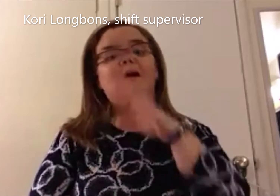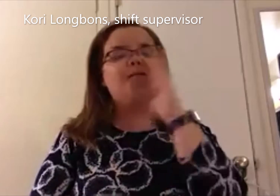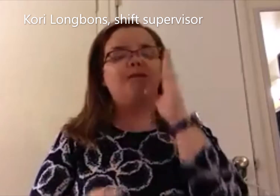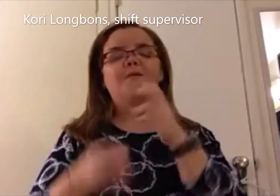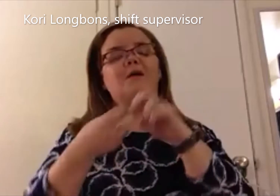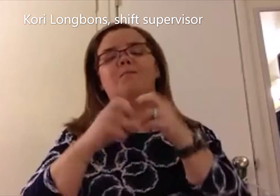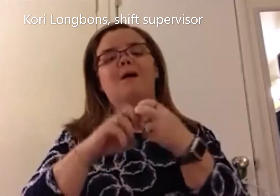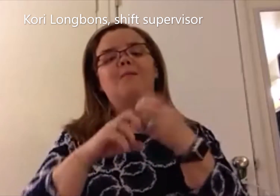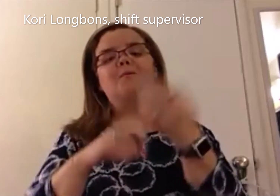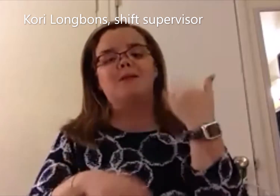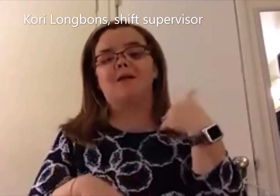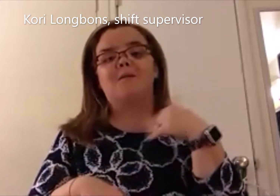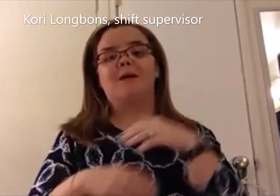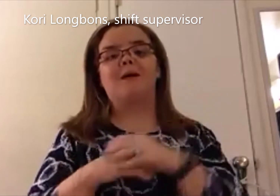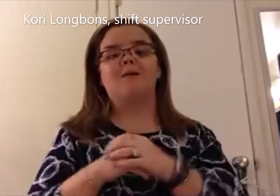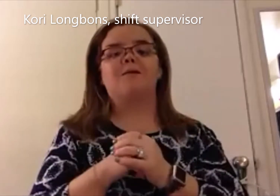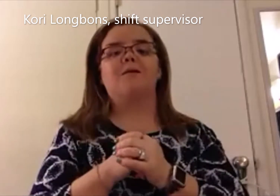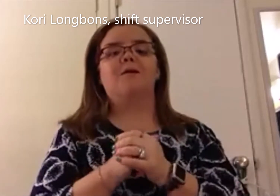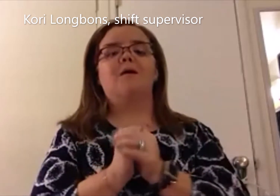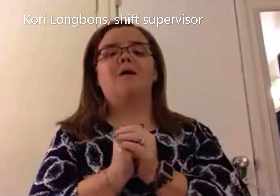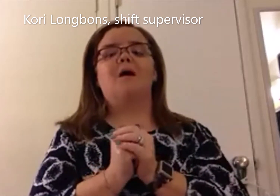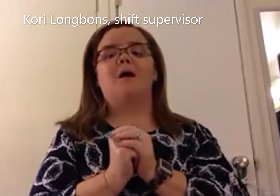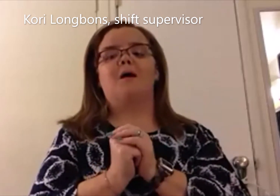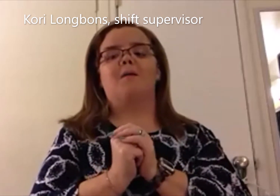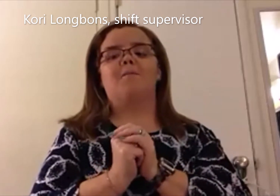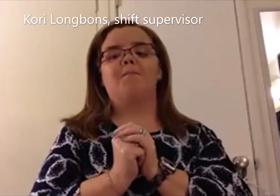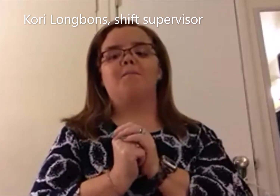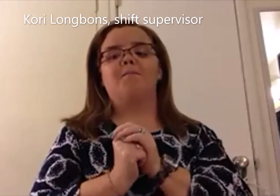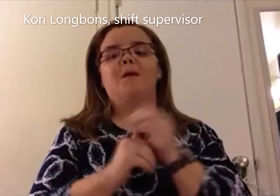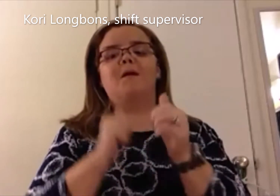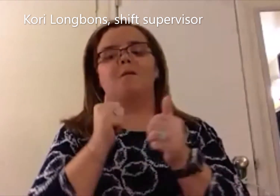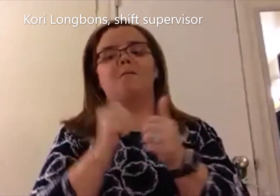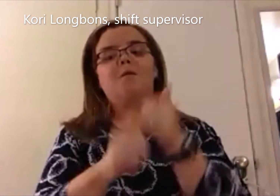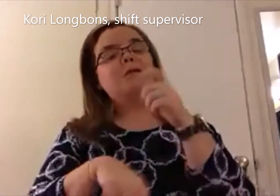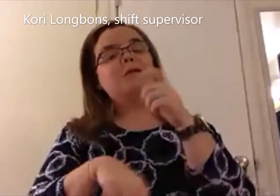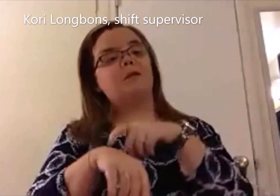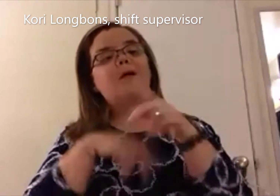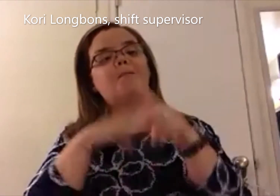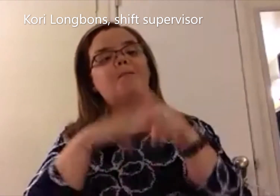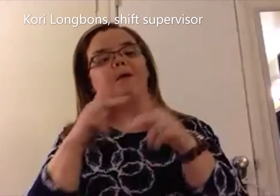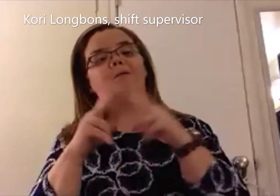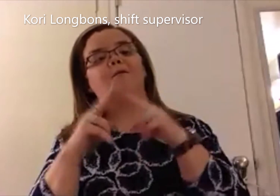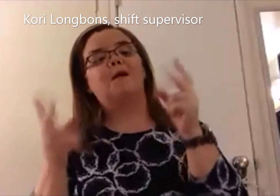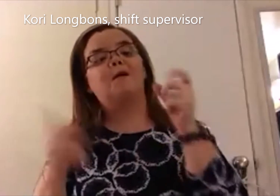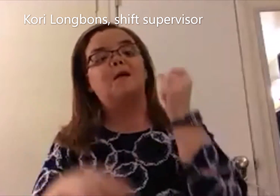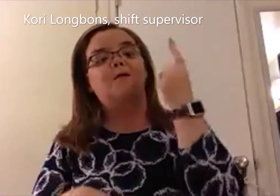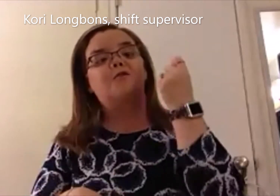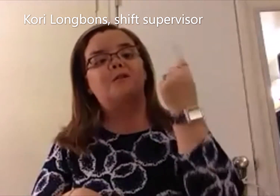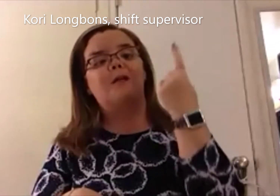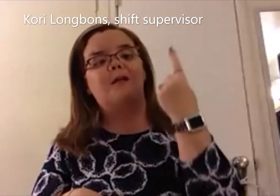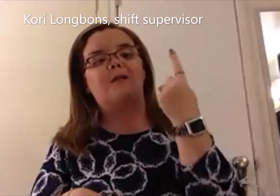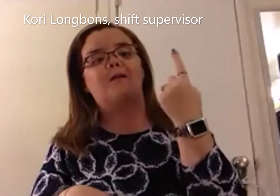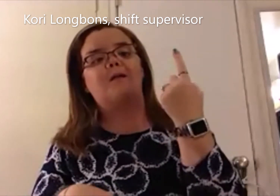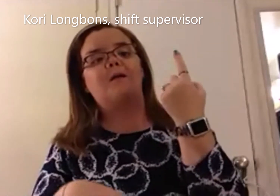never had a problem with that in the past um most of the time people are very understanding